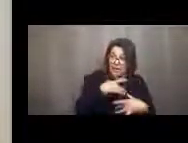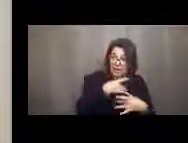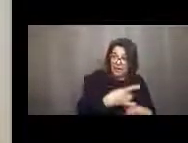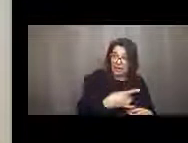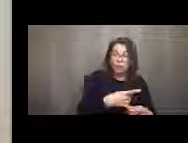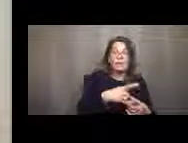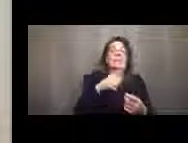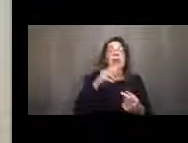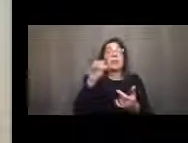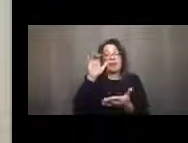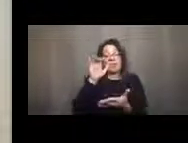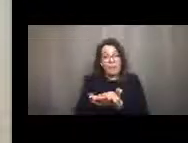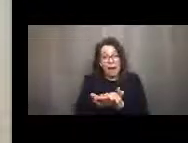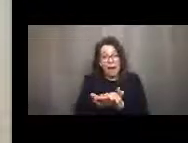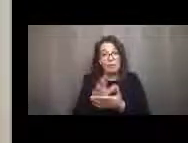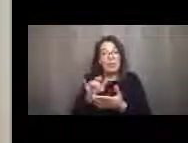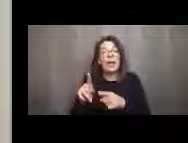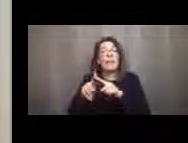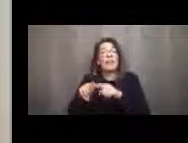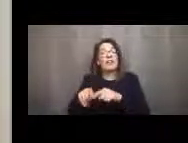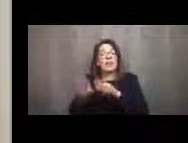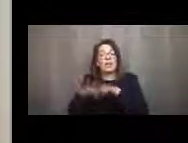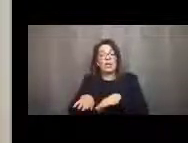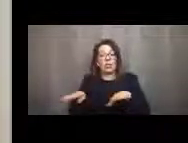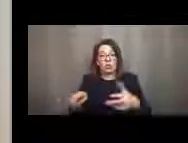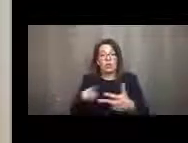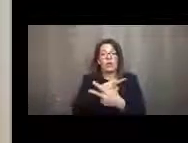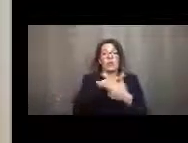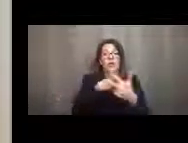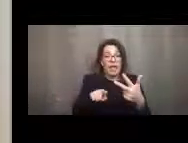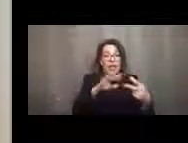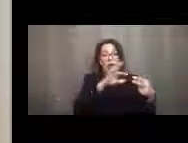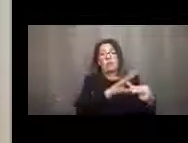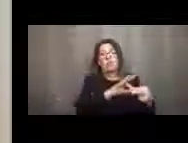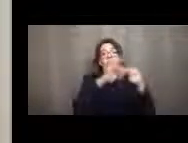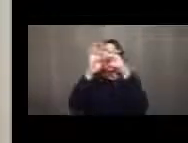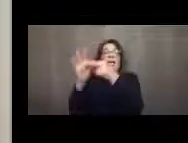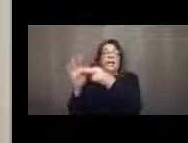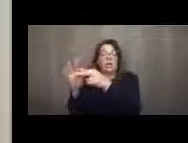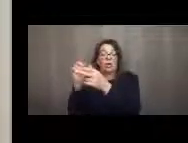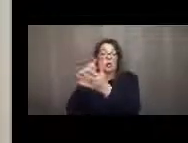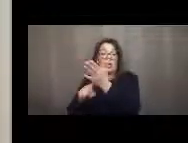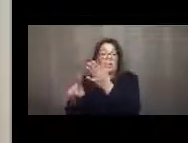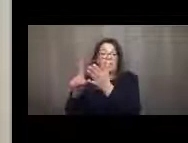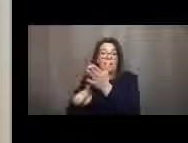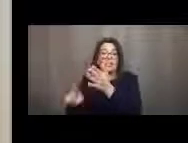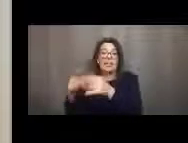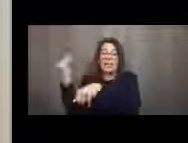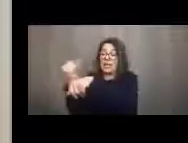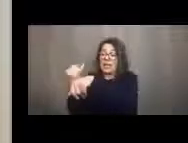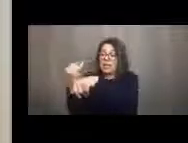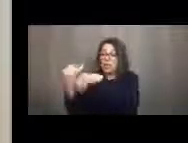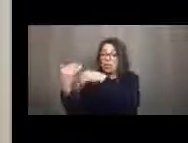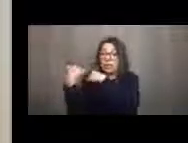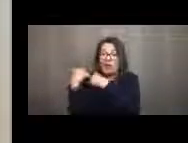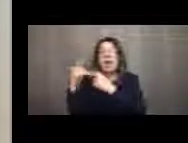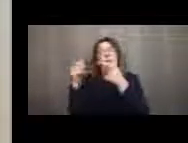and dependent children that are related to the Investigator's institutional responsibilities.